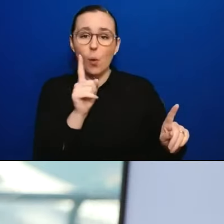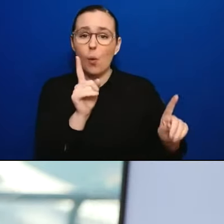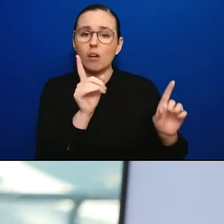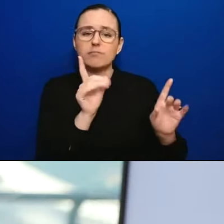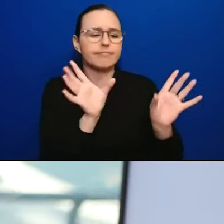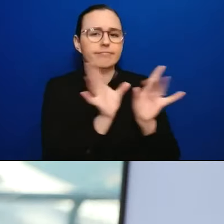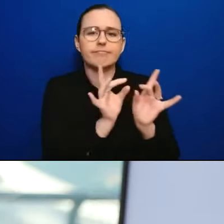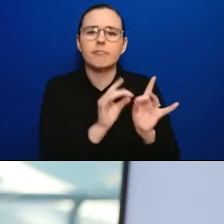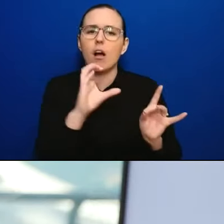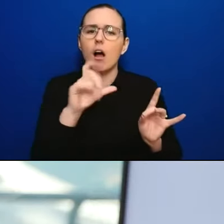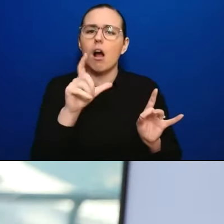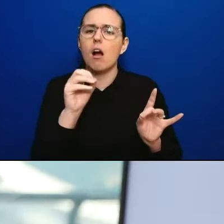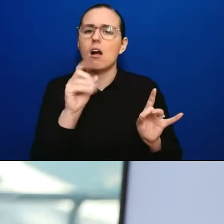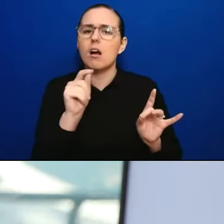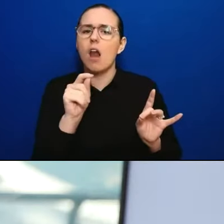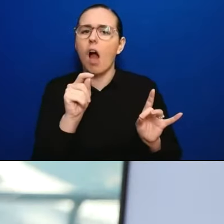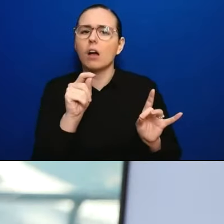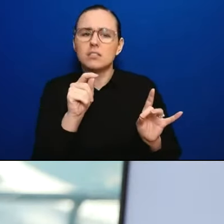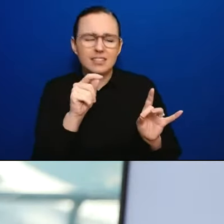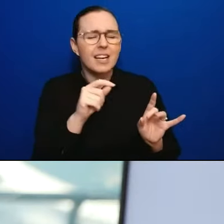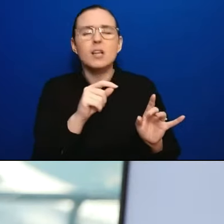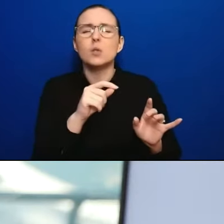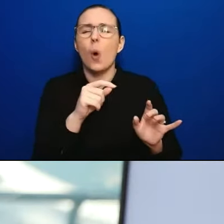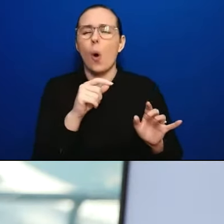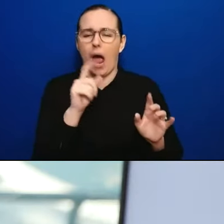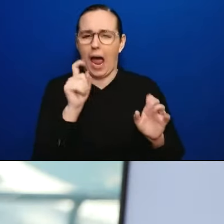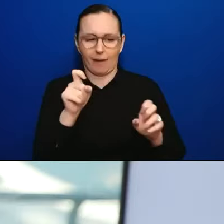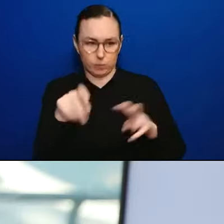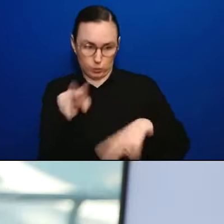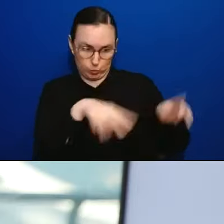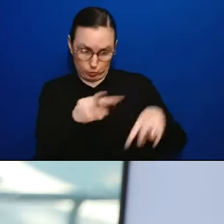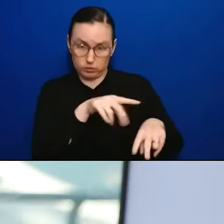serious interactions. So our teams who are most